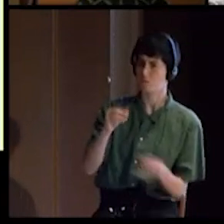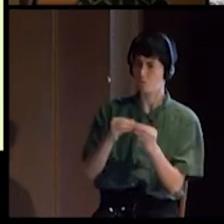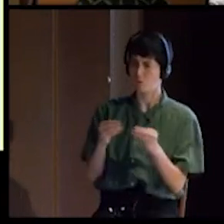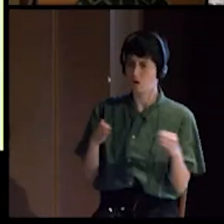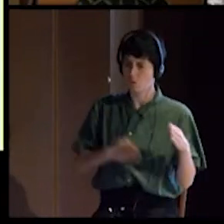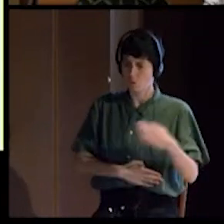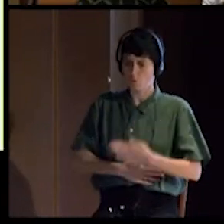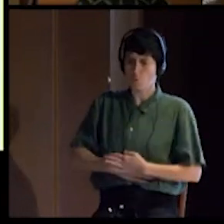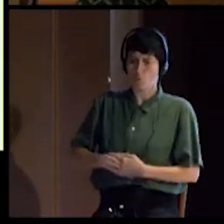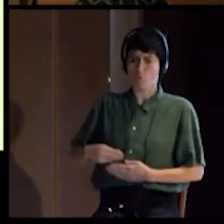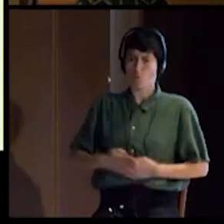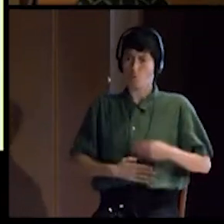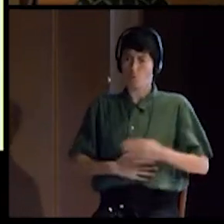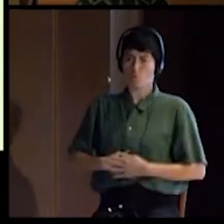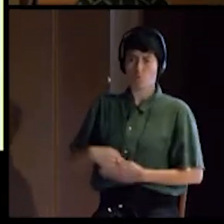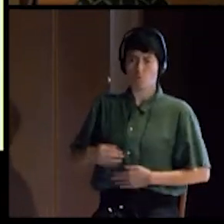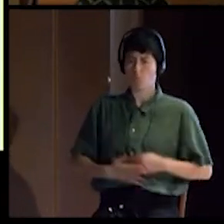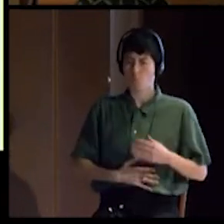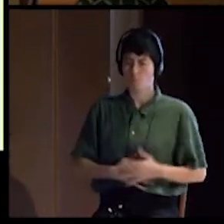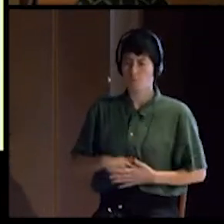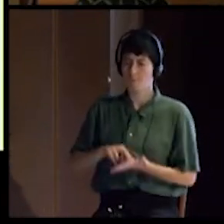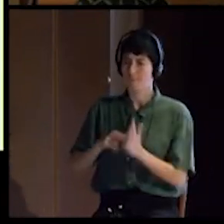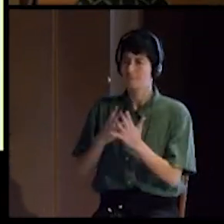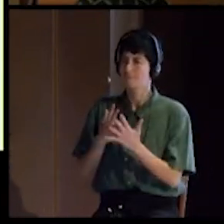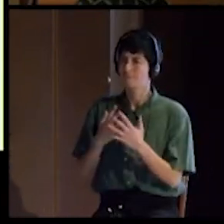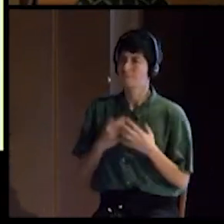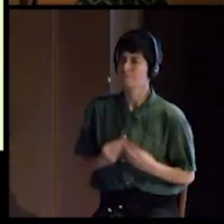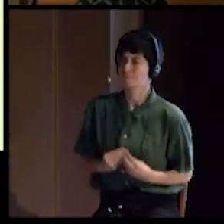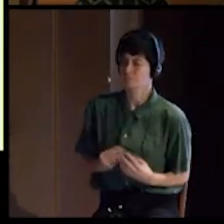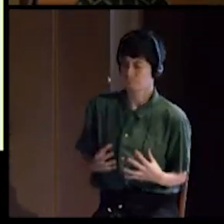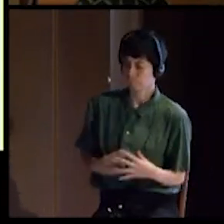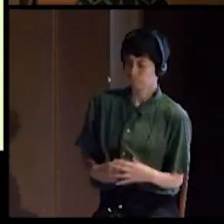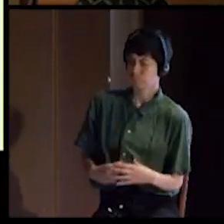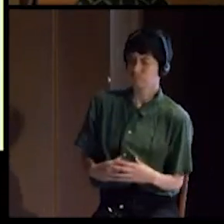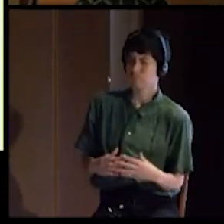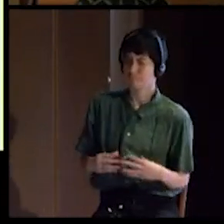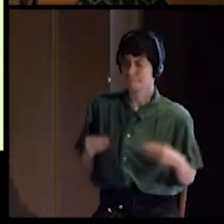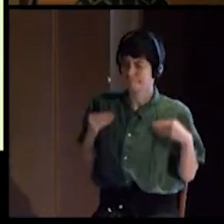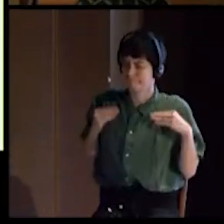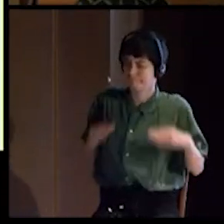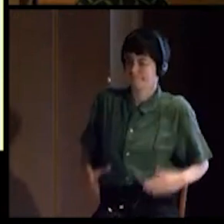Okay, so we found these two big, general patterns across 250 species.